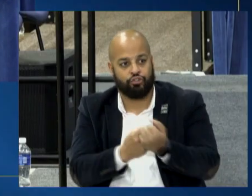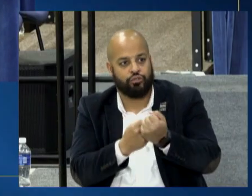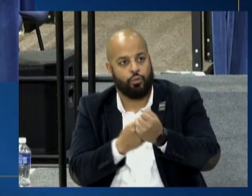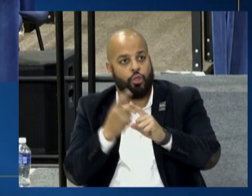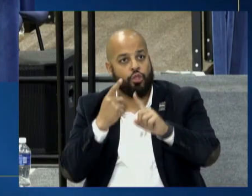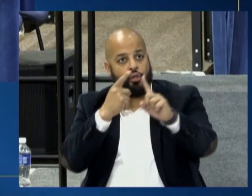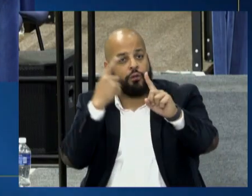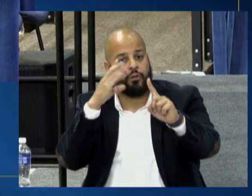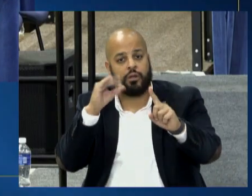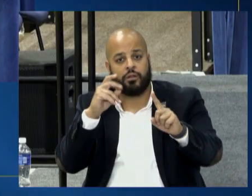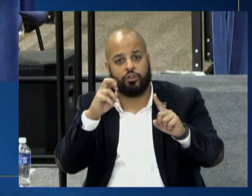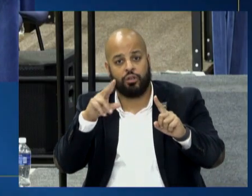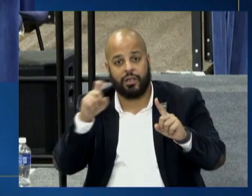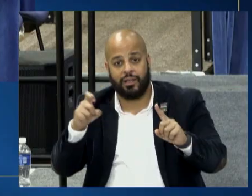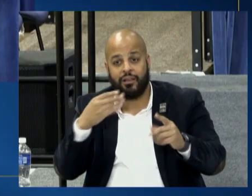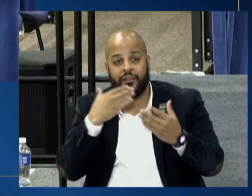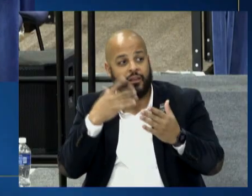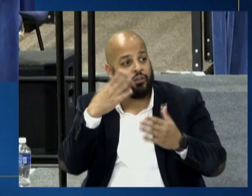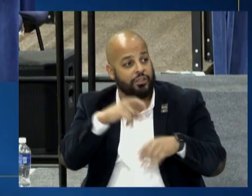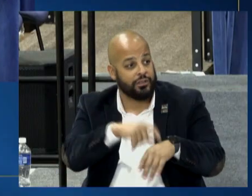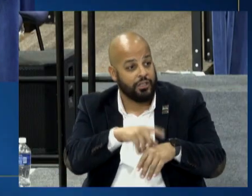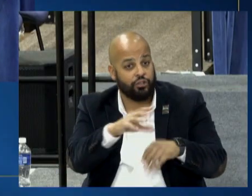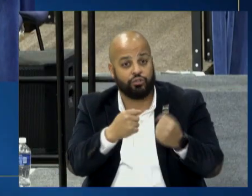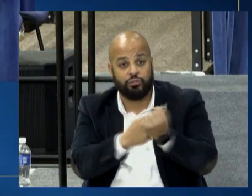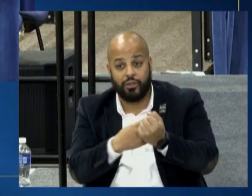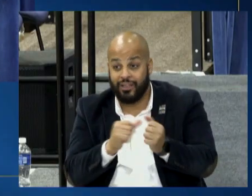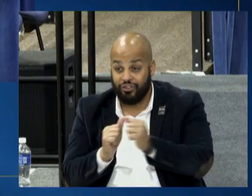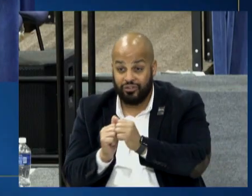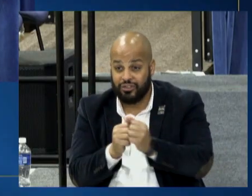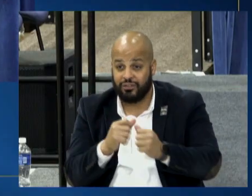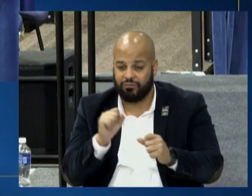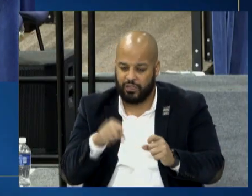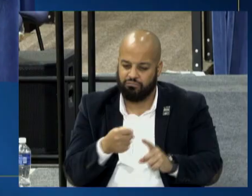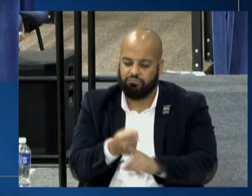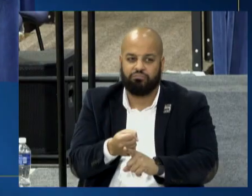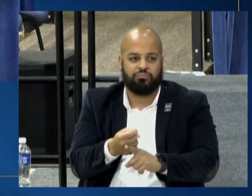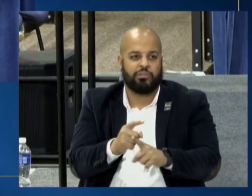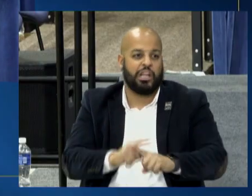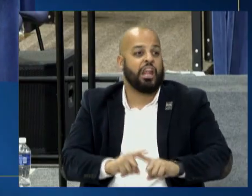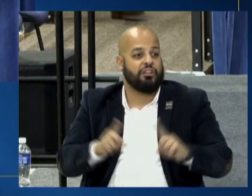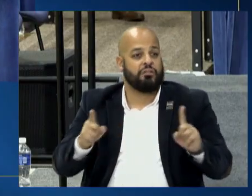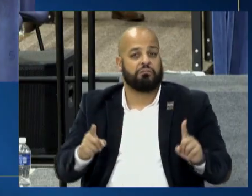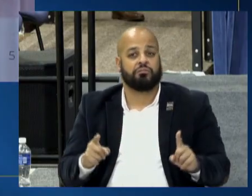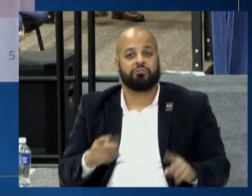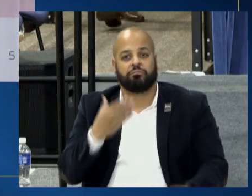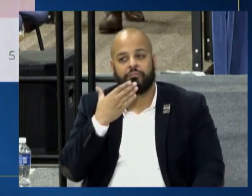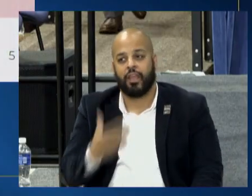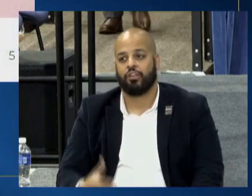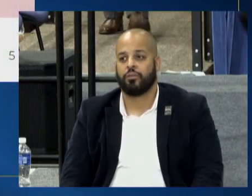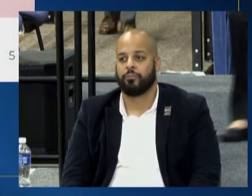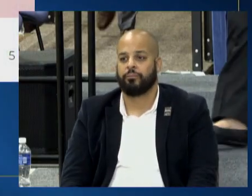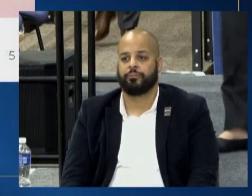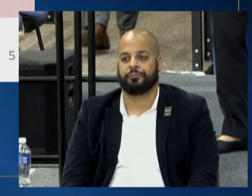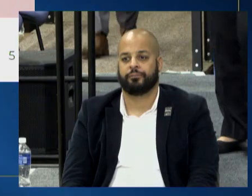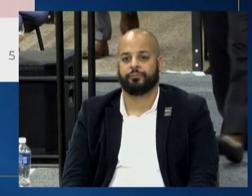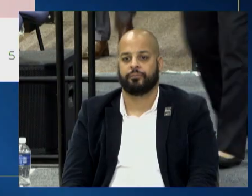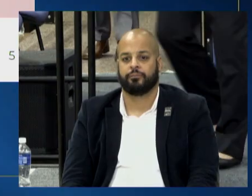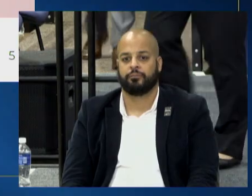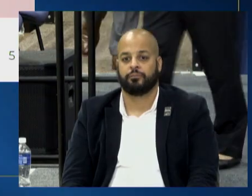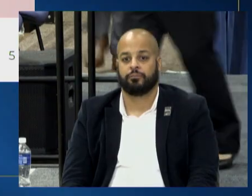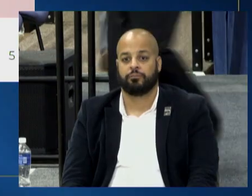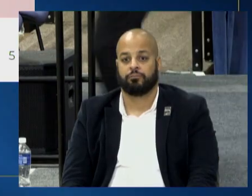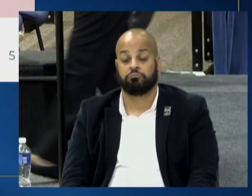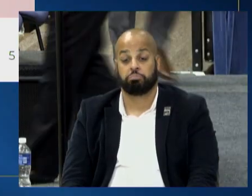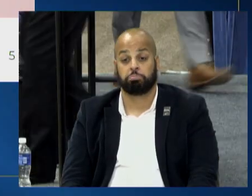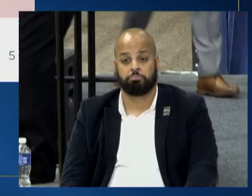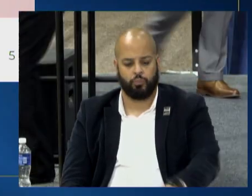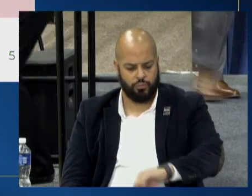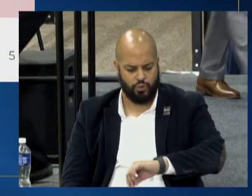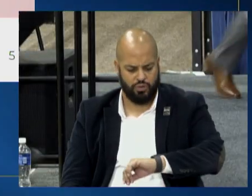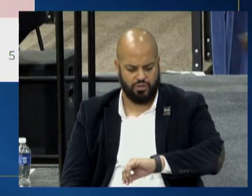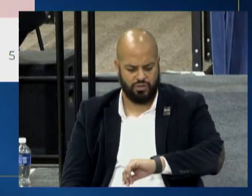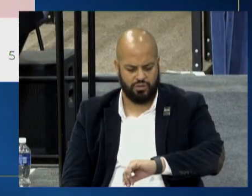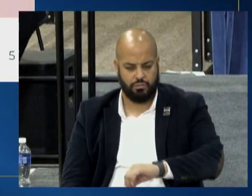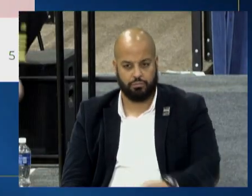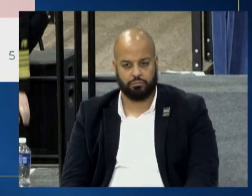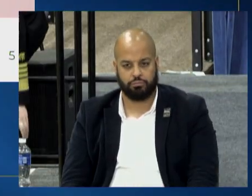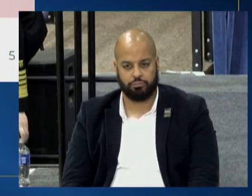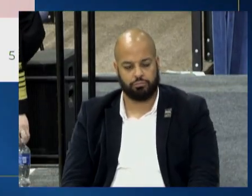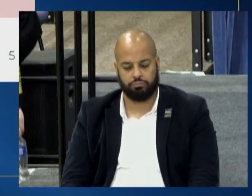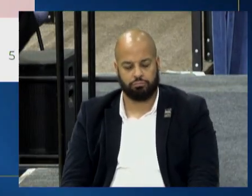continued support. And together, we can truly make a difference. Thank you.